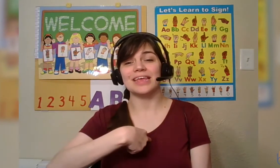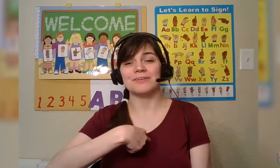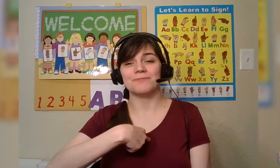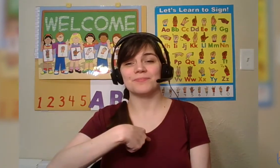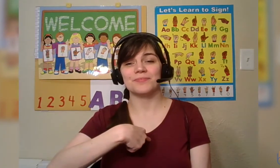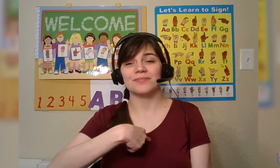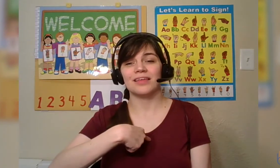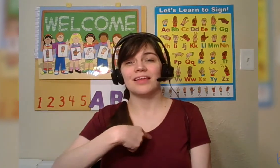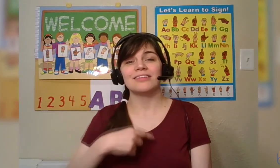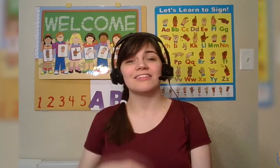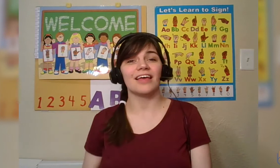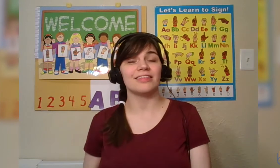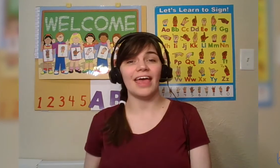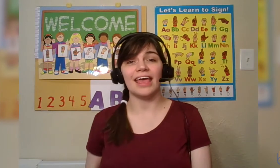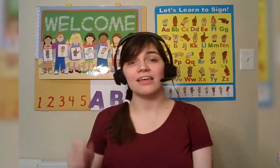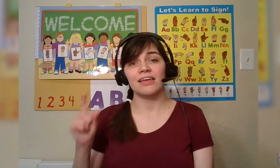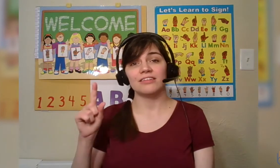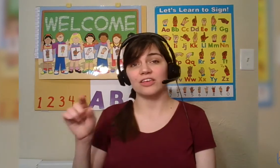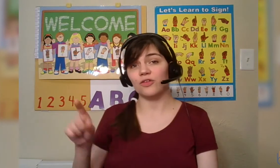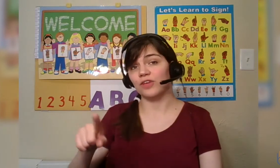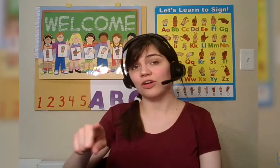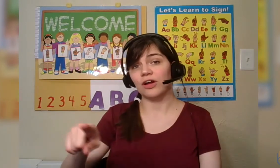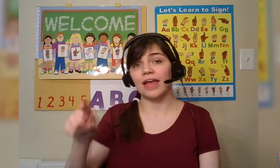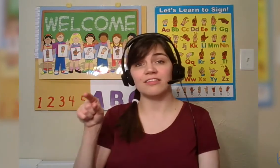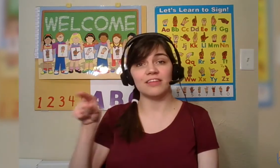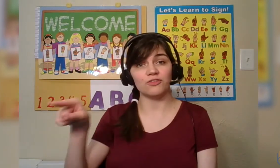To sign, "they," take your finger and instead of